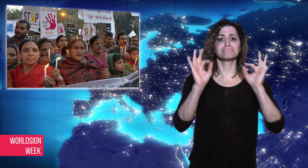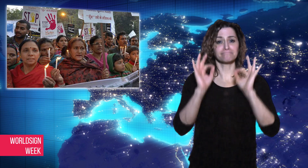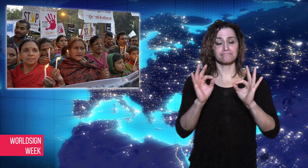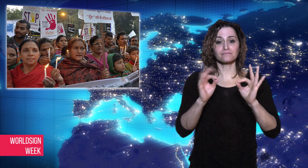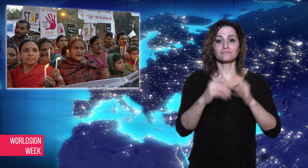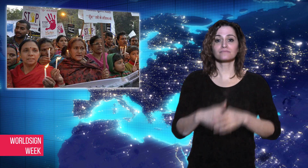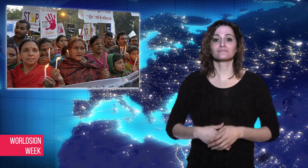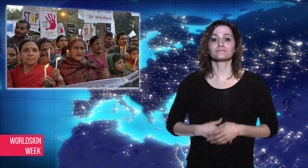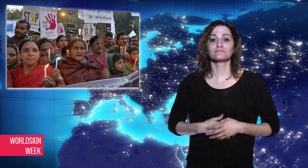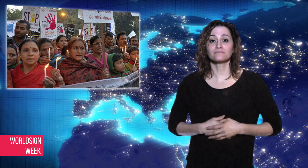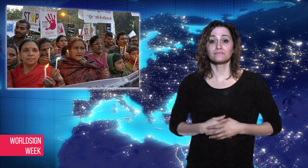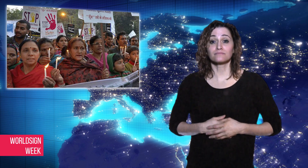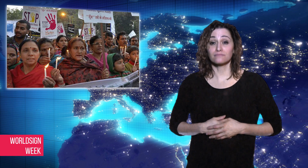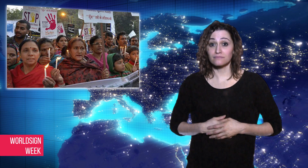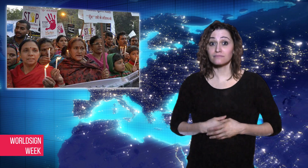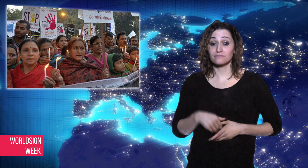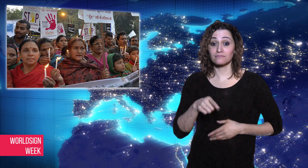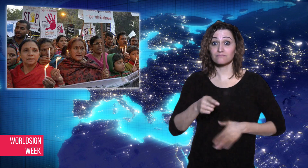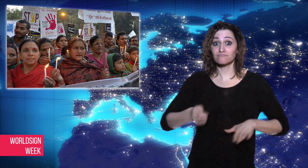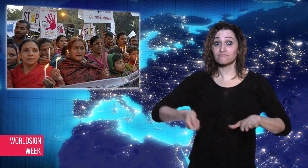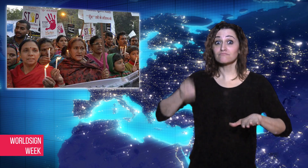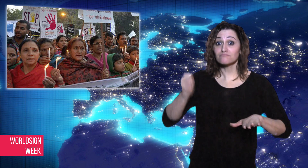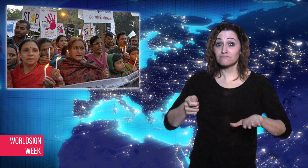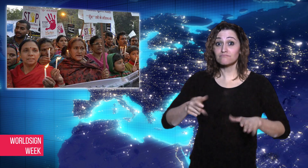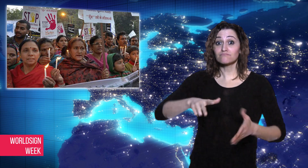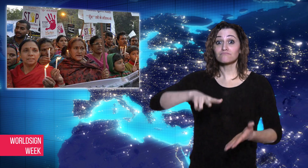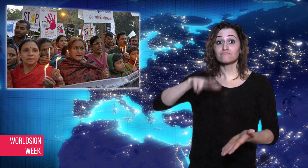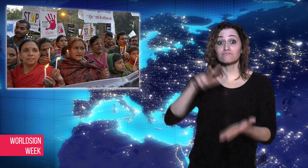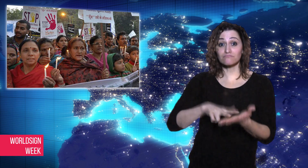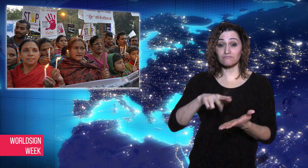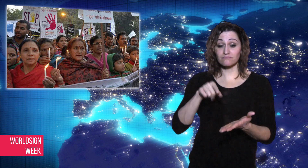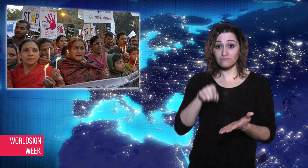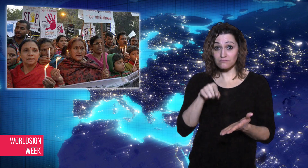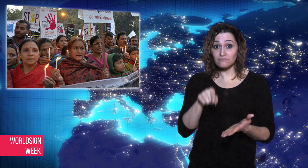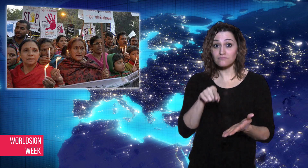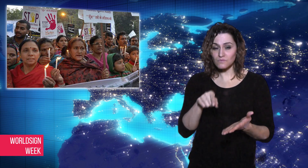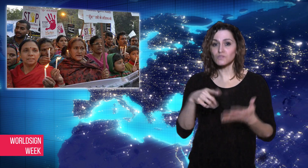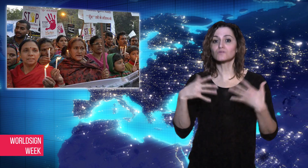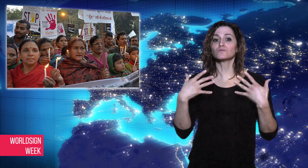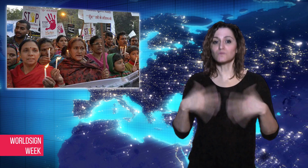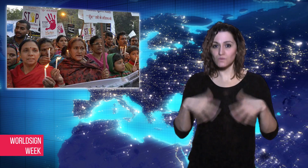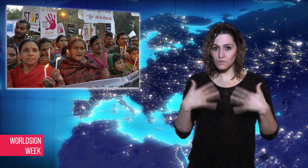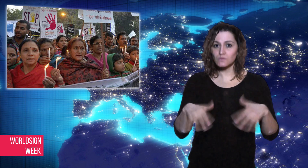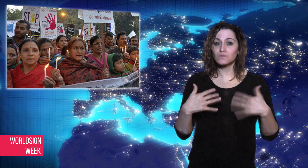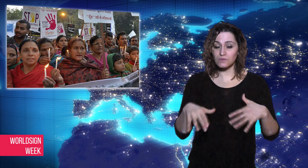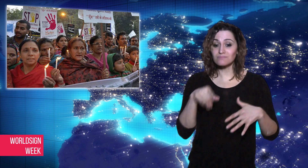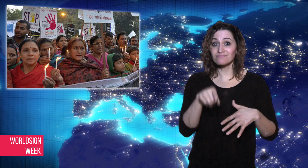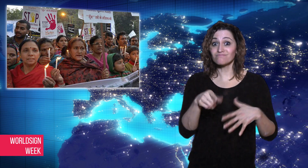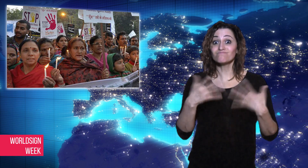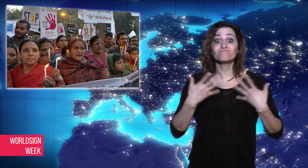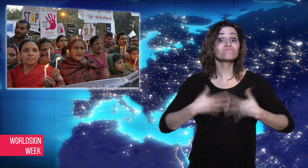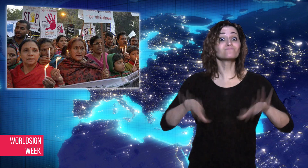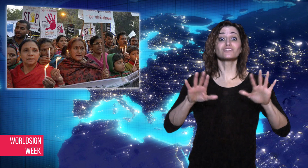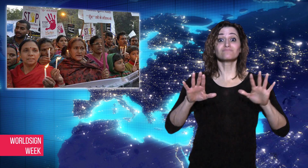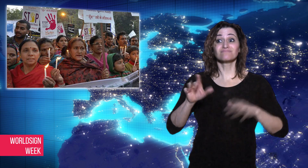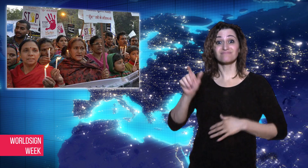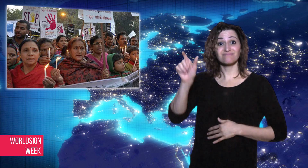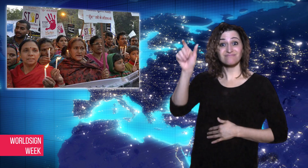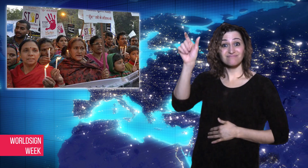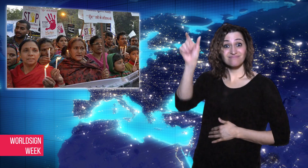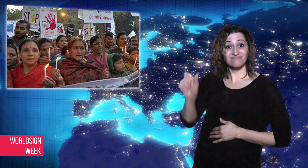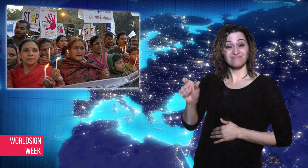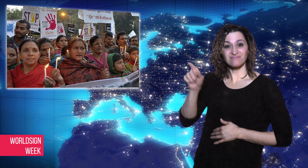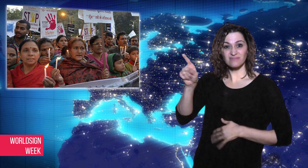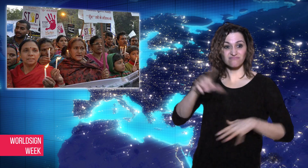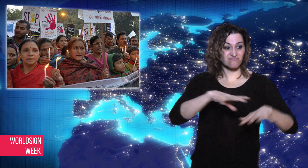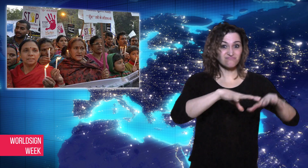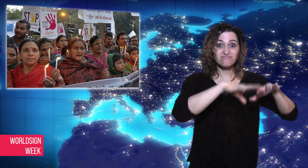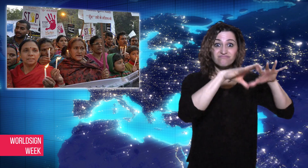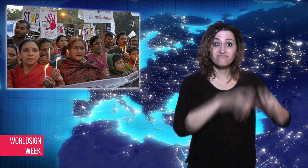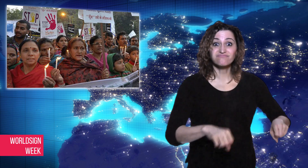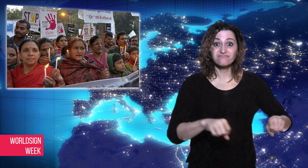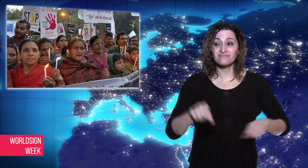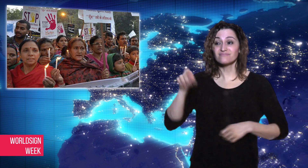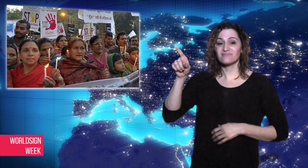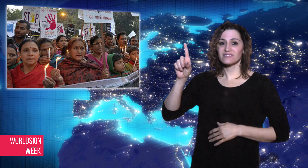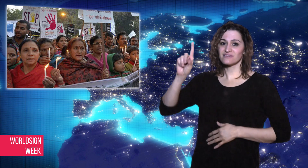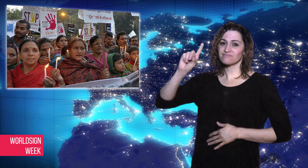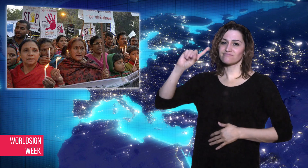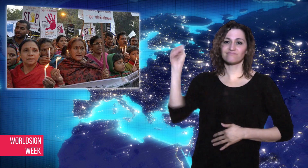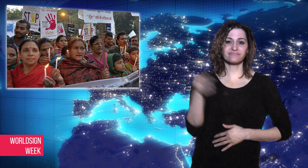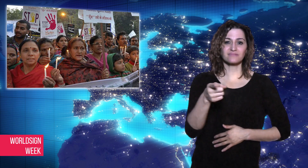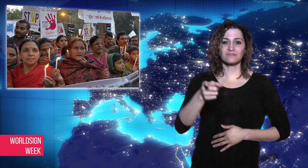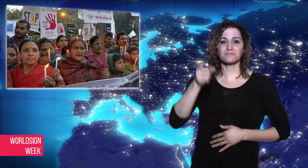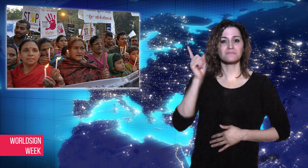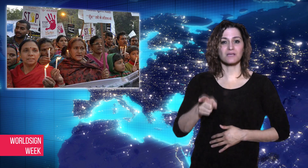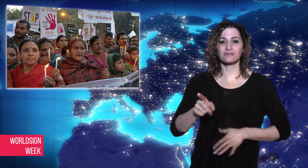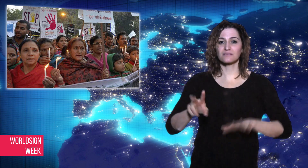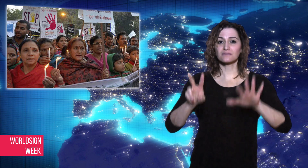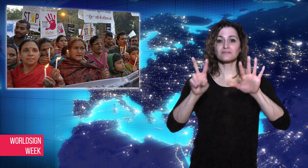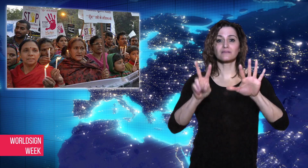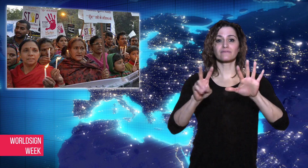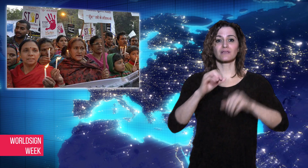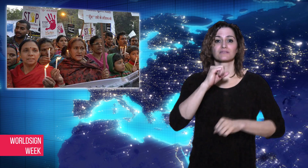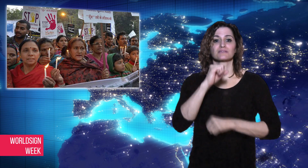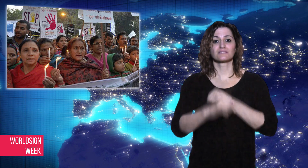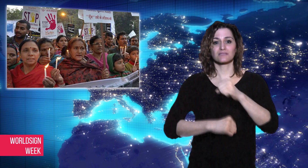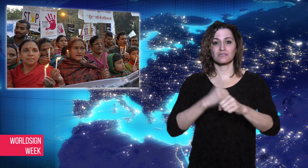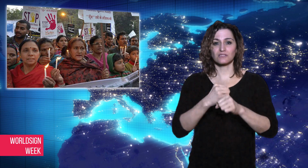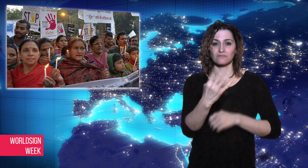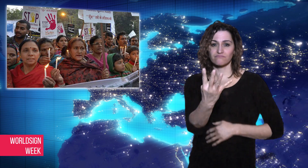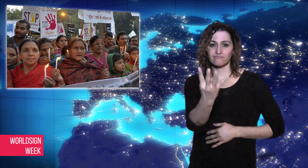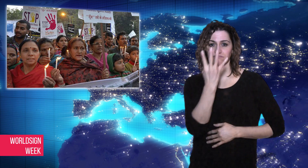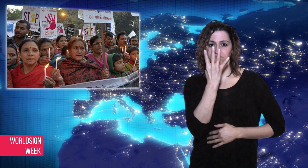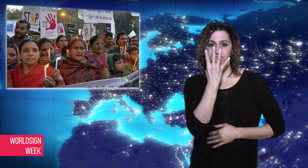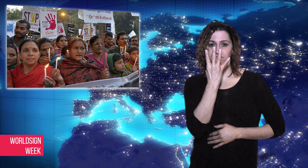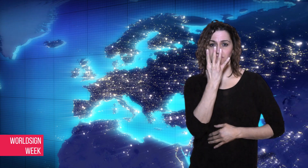sentenced to seven years in prison.